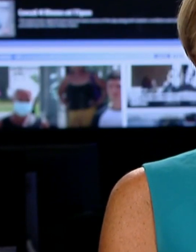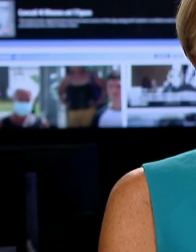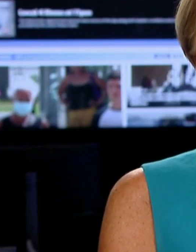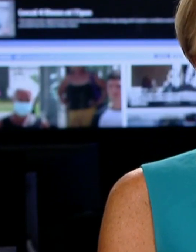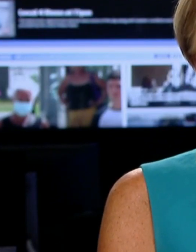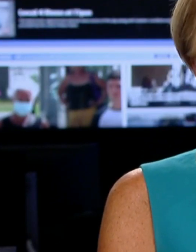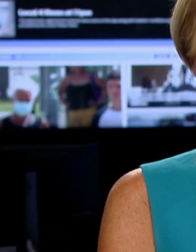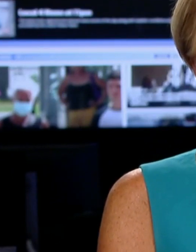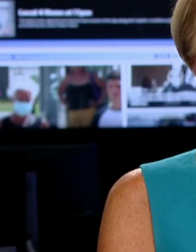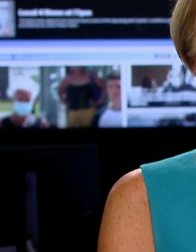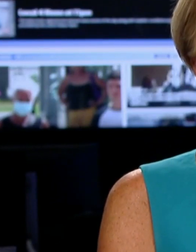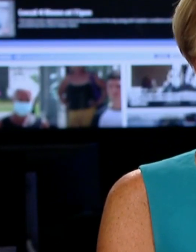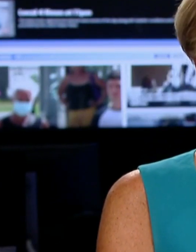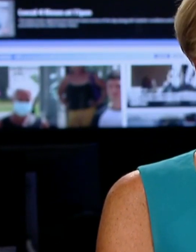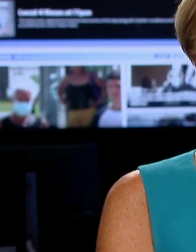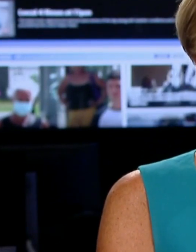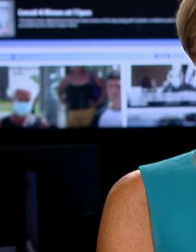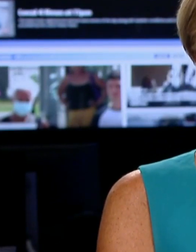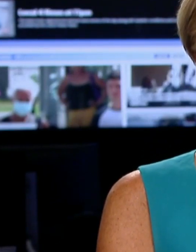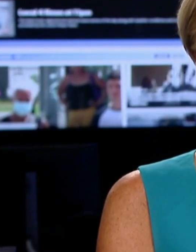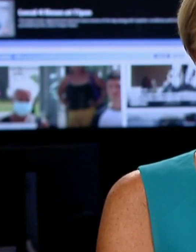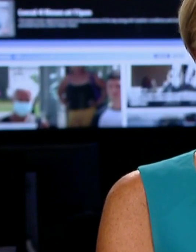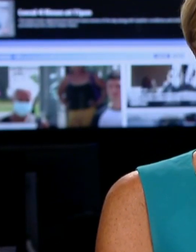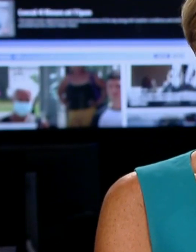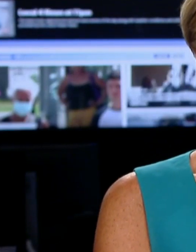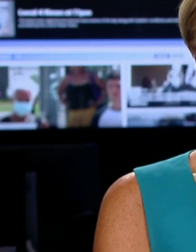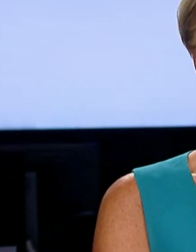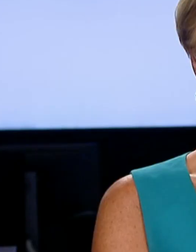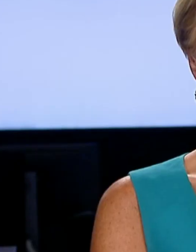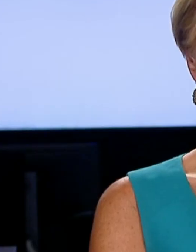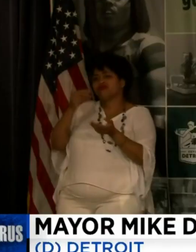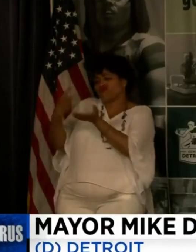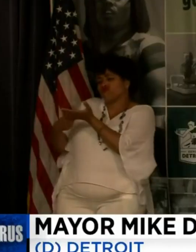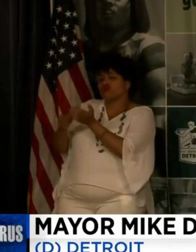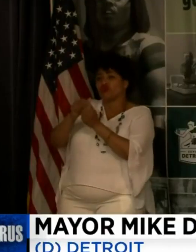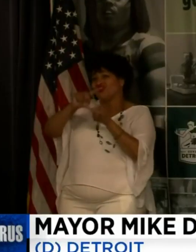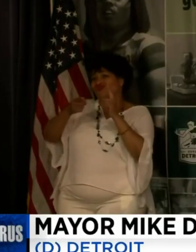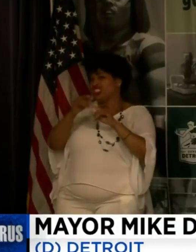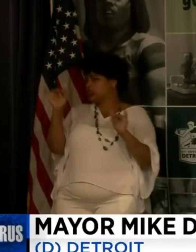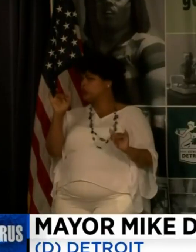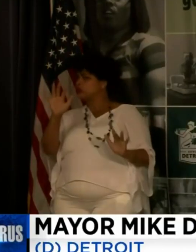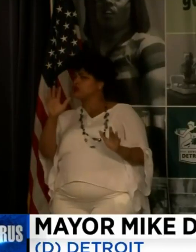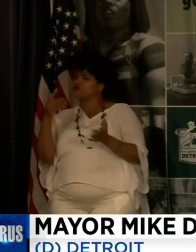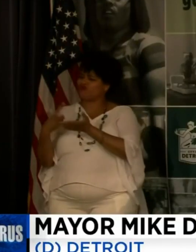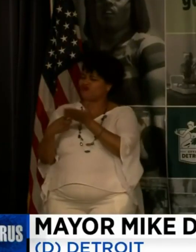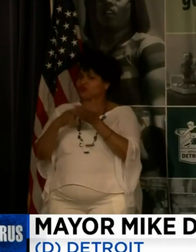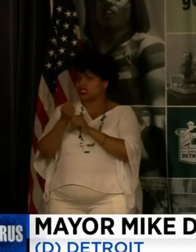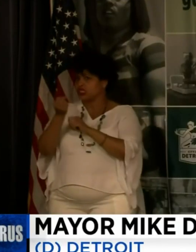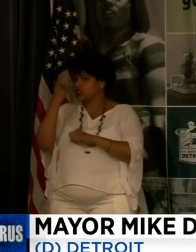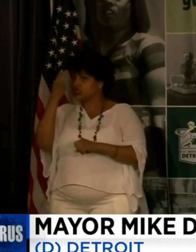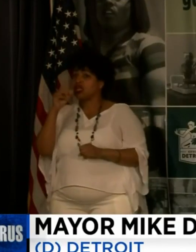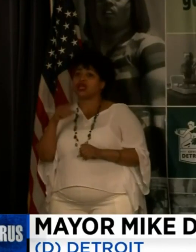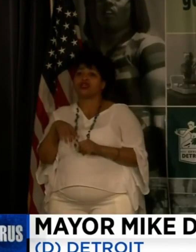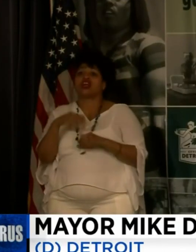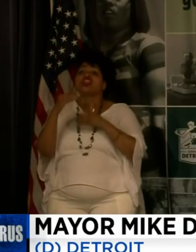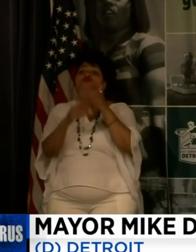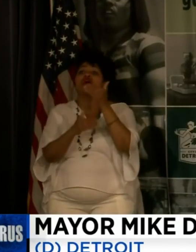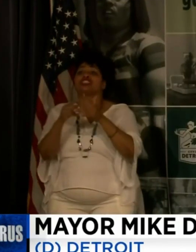DUGGAN ANNOUNCED MORE THAN $7 MILLION IN GRANTS TO HELP SMALL BUSINESSES WITH 350 OR SMALL BUSINESSES WITH 350 OR FEWER EMPLOYEES IMPACTED BY THE